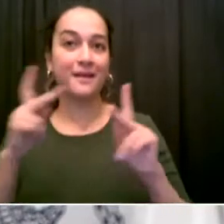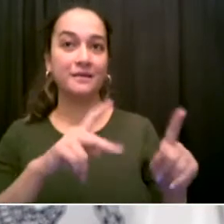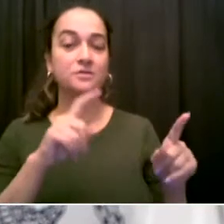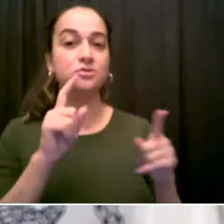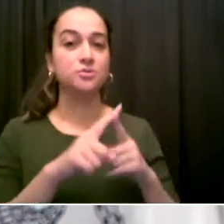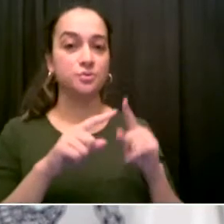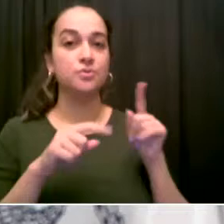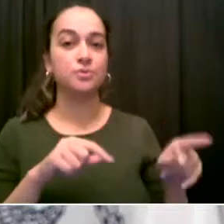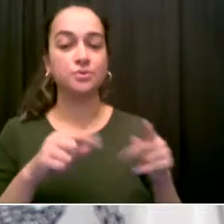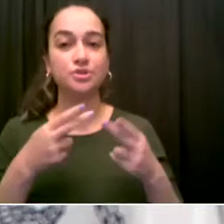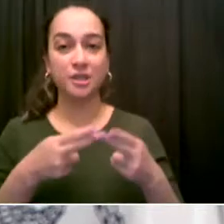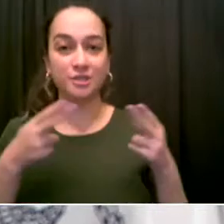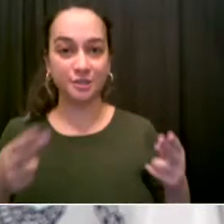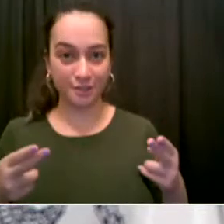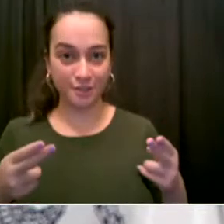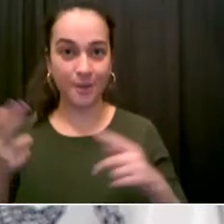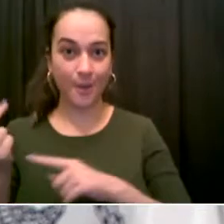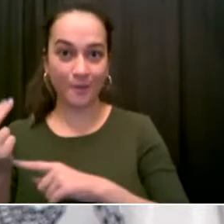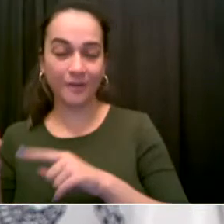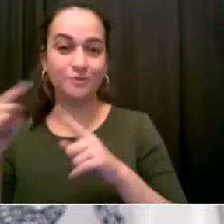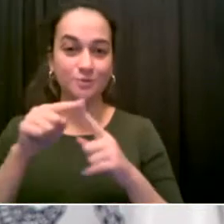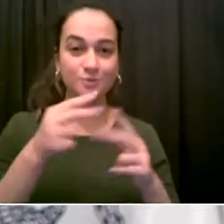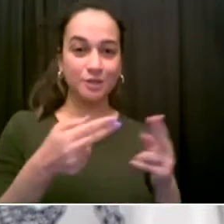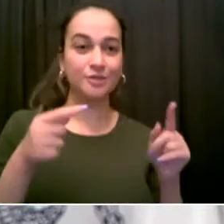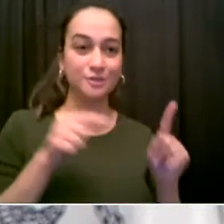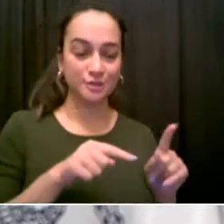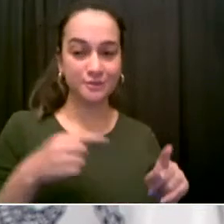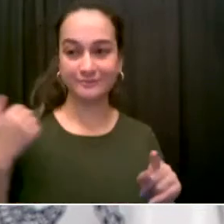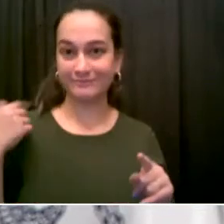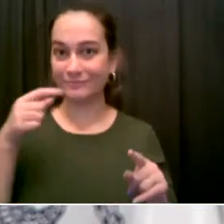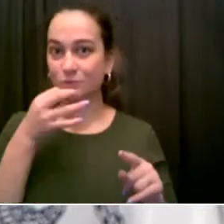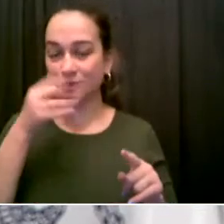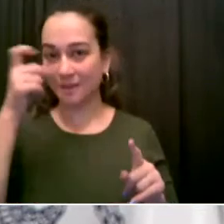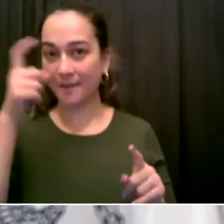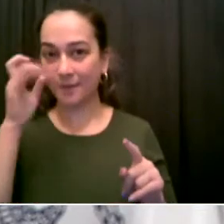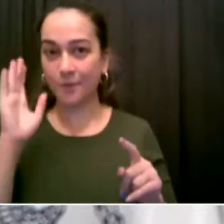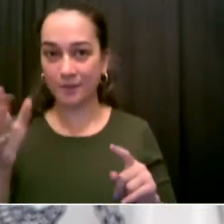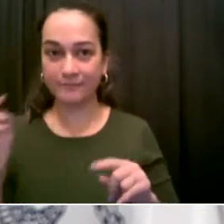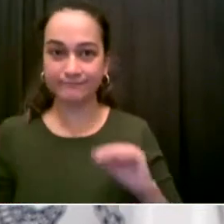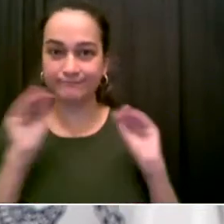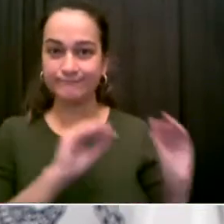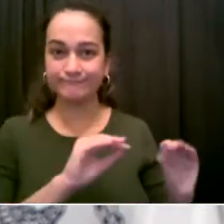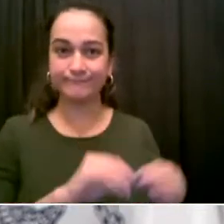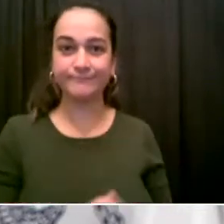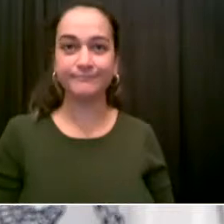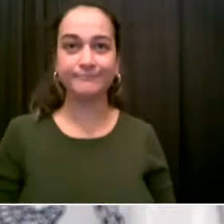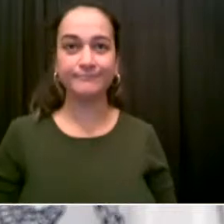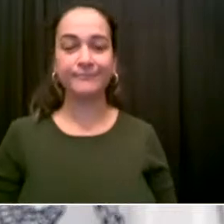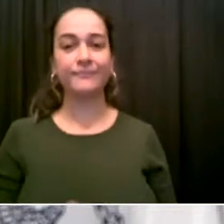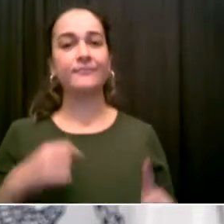MOVINFOG LKS FROM THE SHELTER TO HOTELS LAST SUMMER AS THE PANDEMIC WAS RAGING. THERE WERE REAL